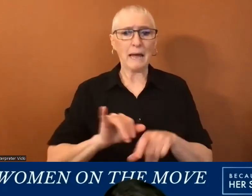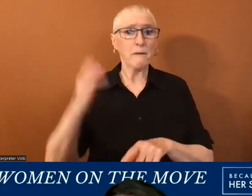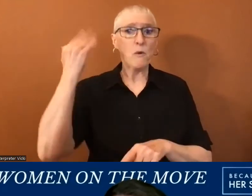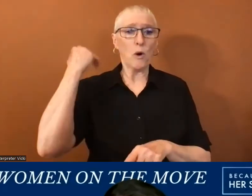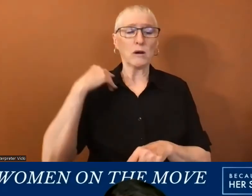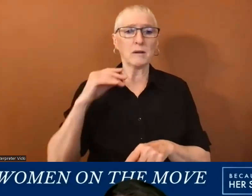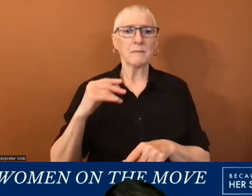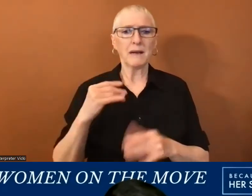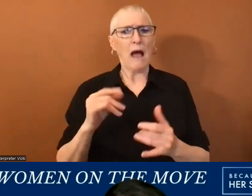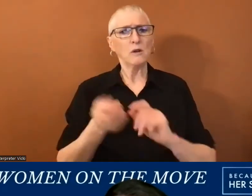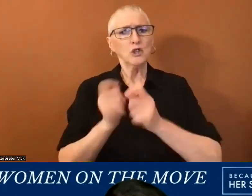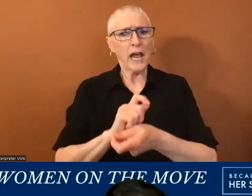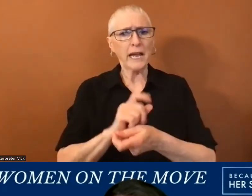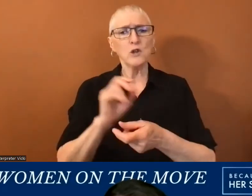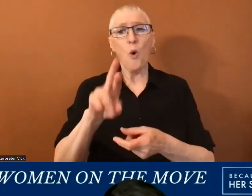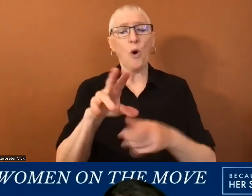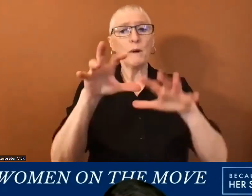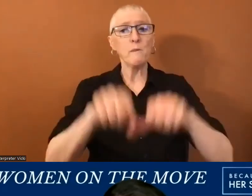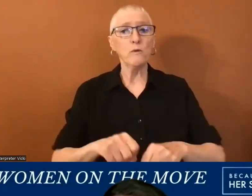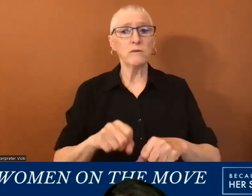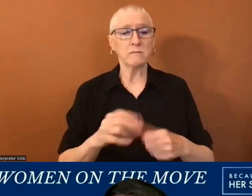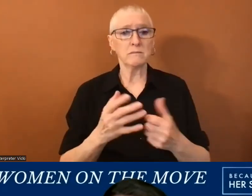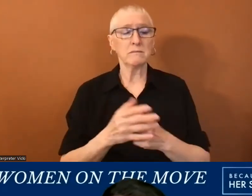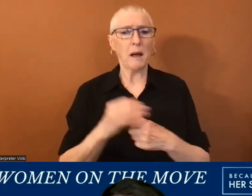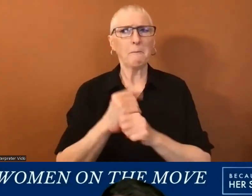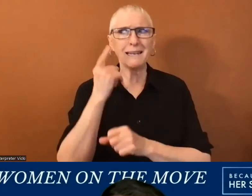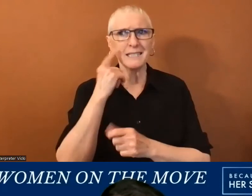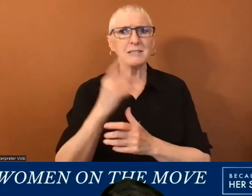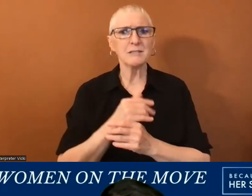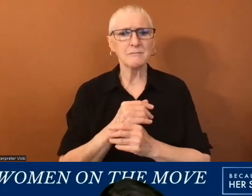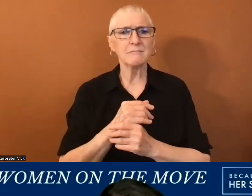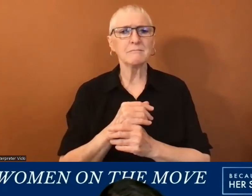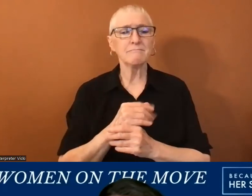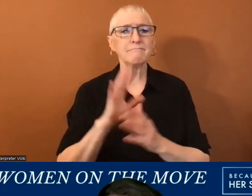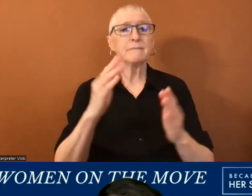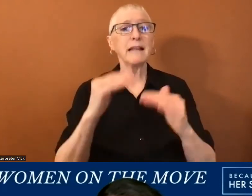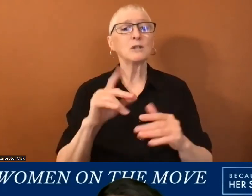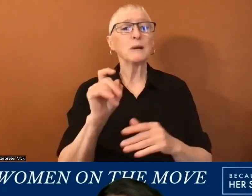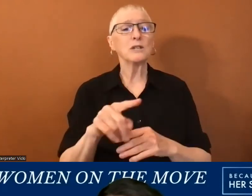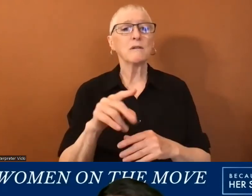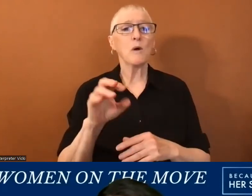need to be changed or removed. That makes a lot of sense. Um, our next question is from Olivia.